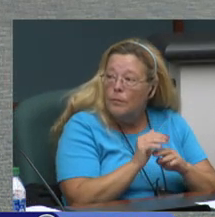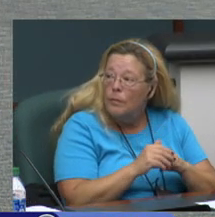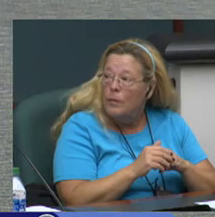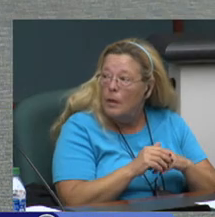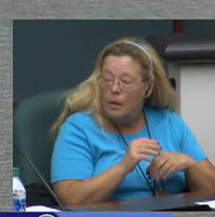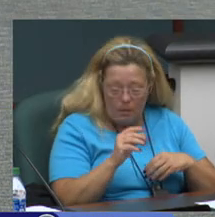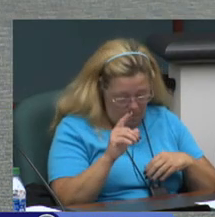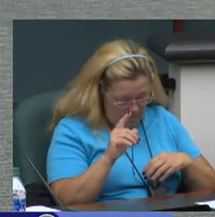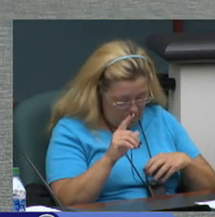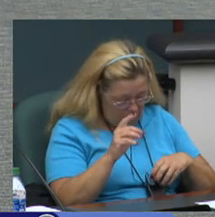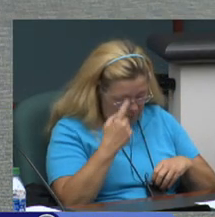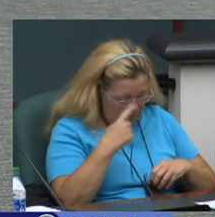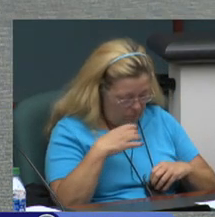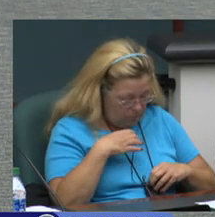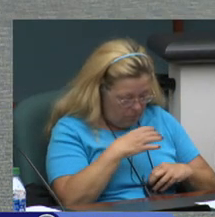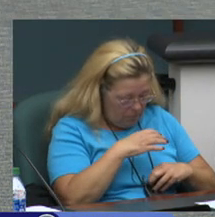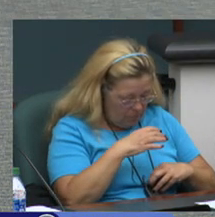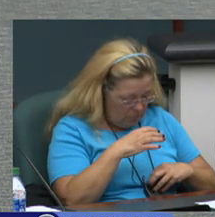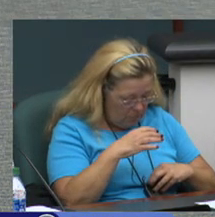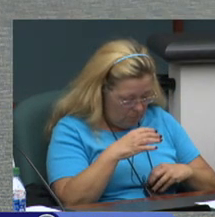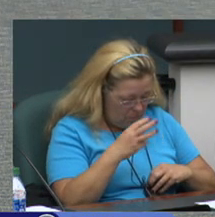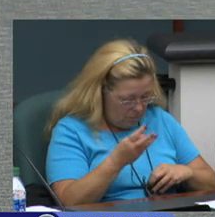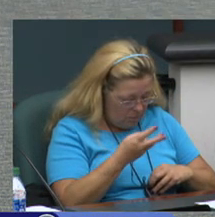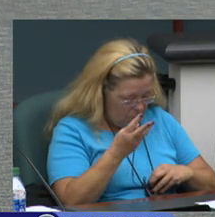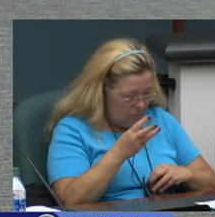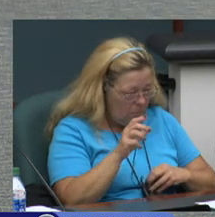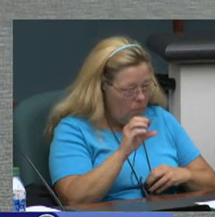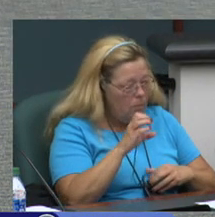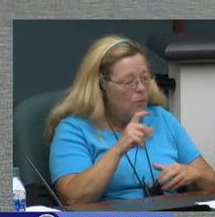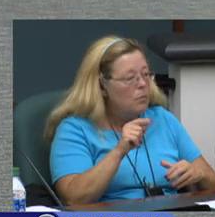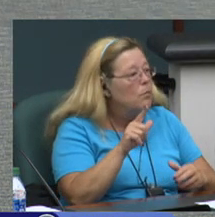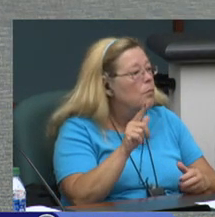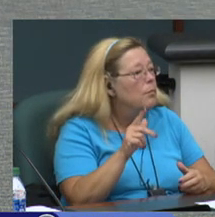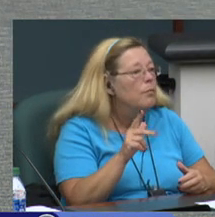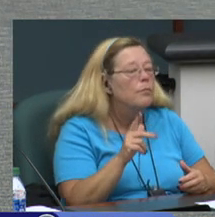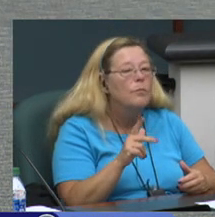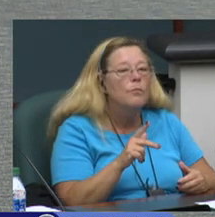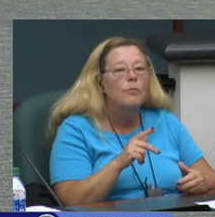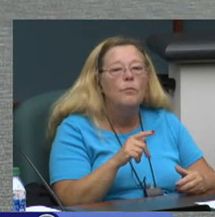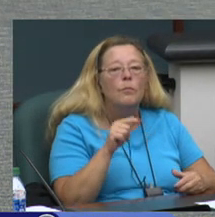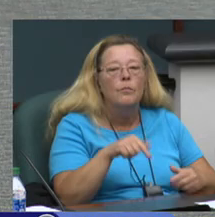Common Council for Wednesday the 23rd of October this is a special session for